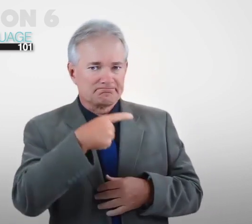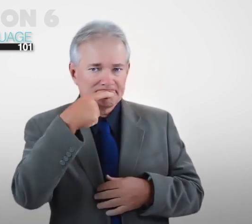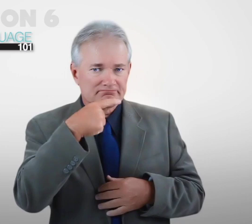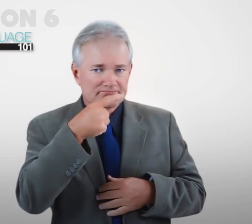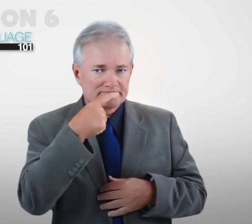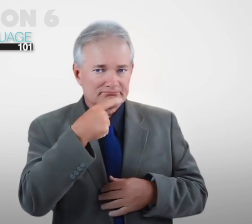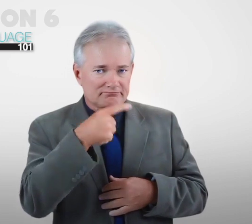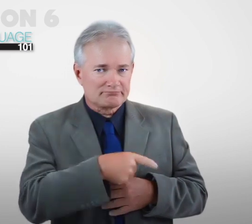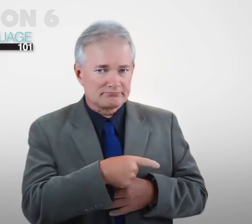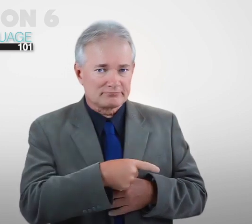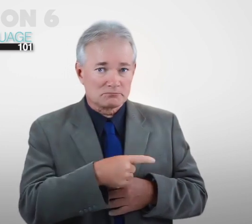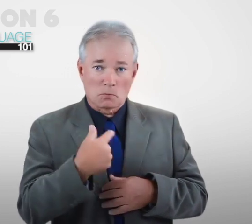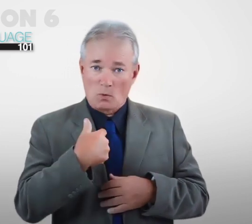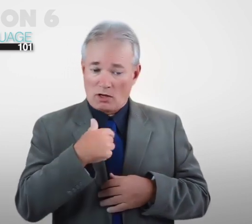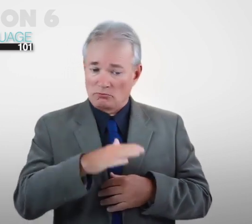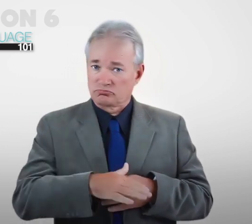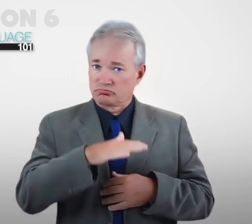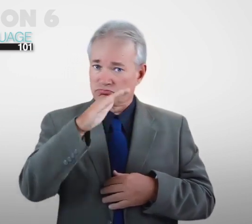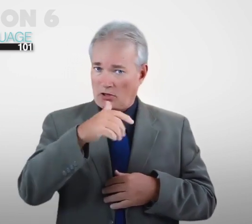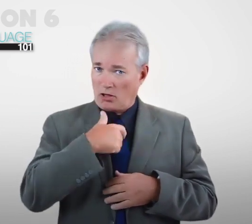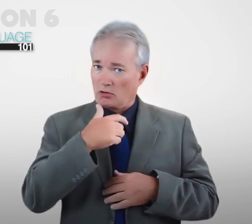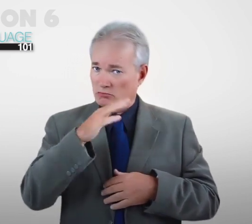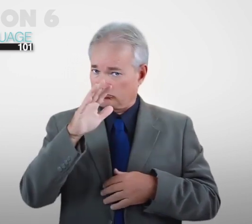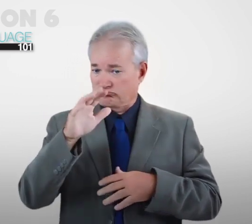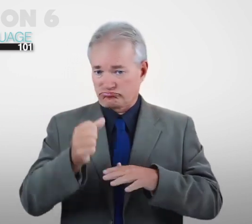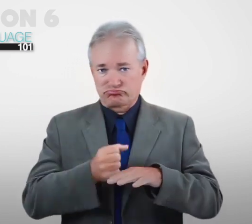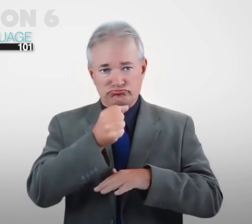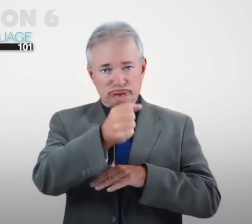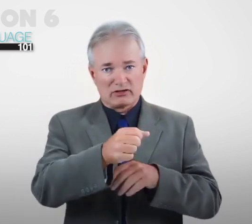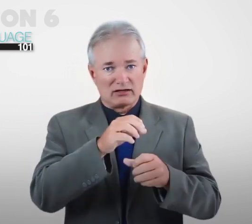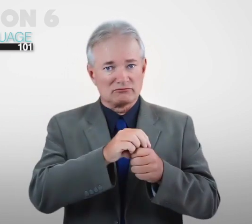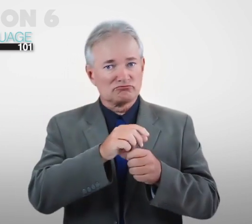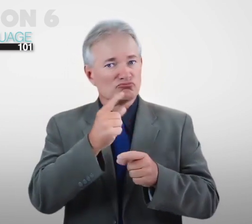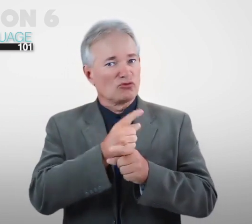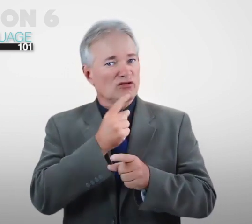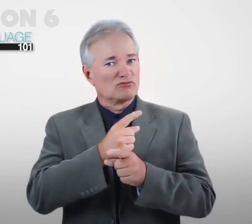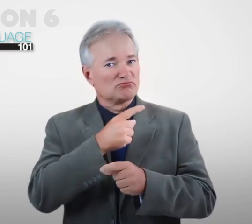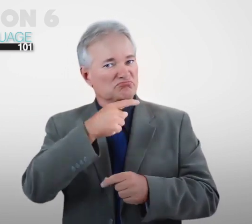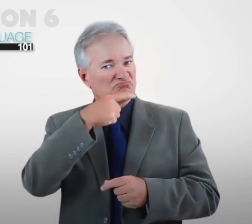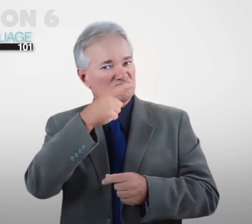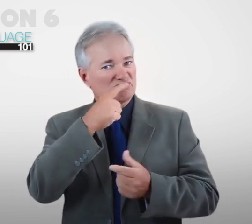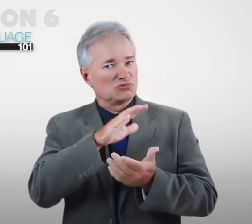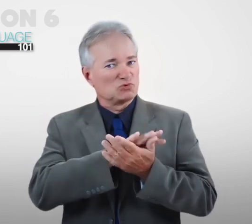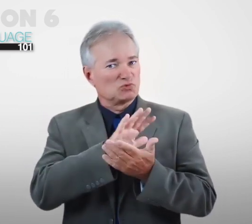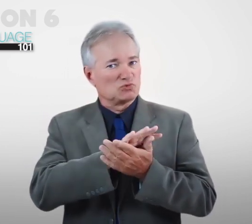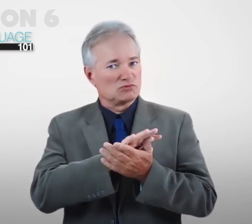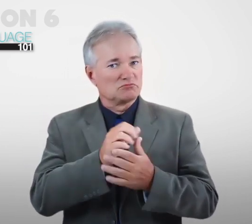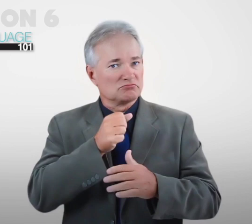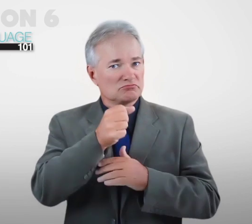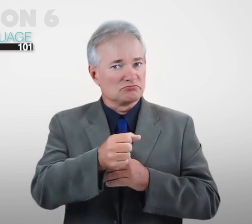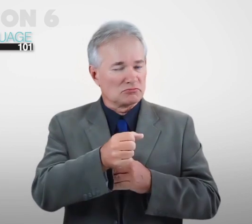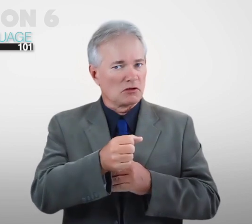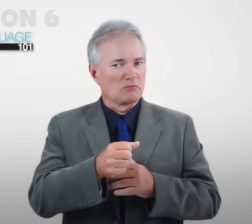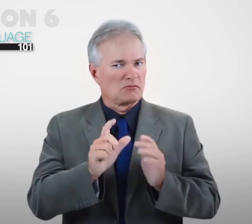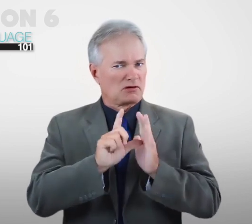"Oh, he has some hearing, so he must be hearing child." And in fact, they put me into a regular hearing school.